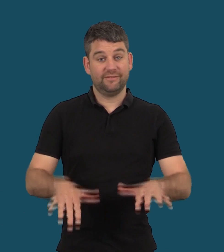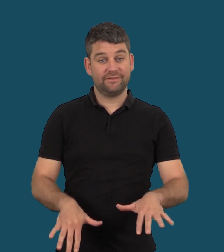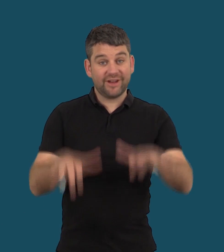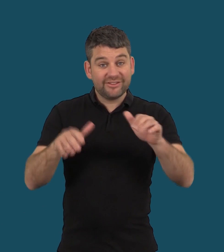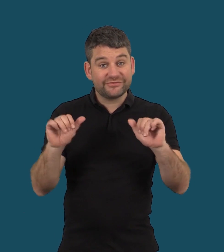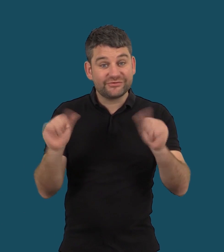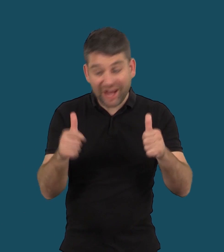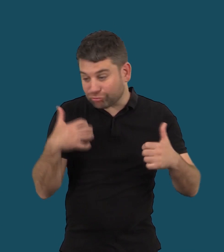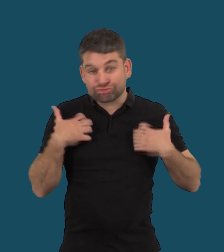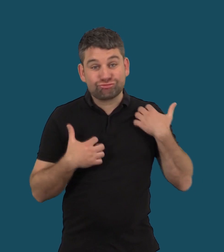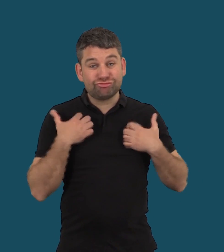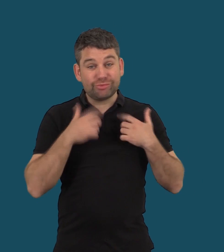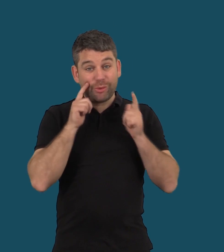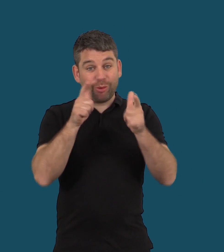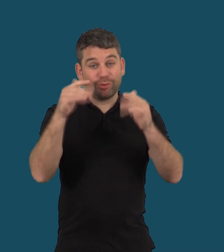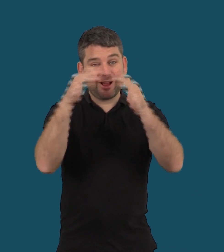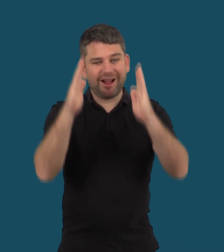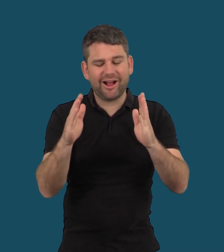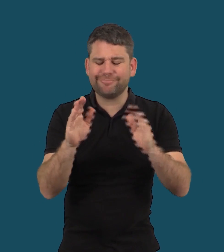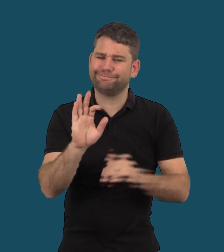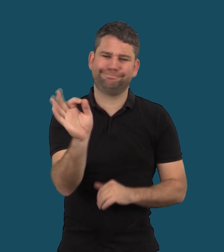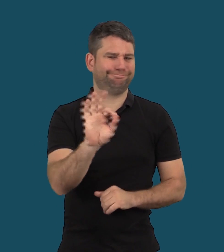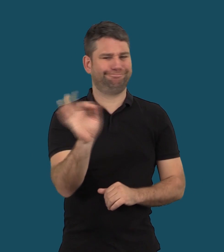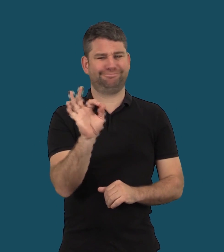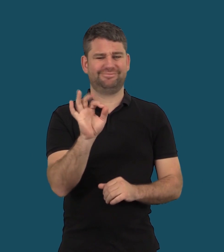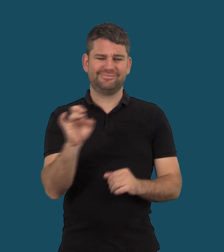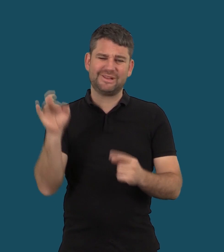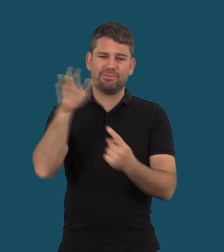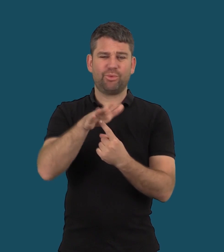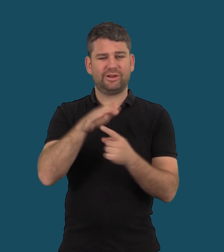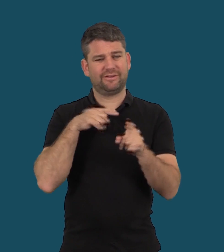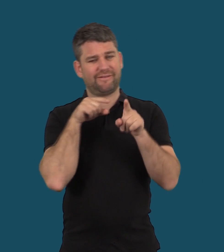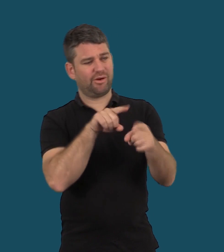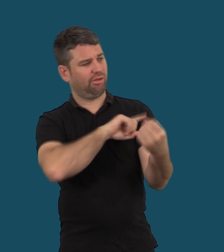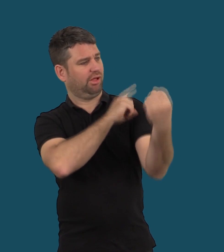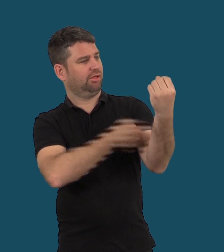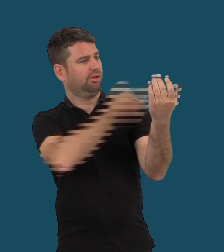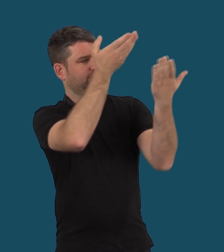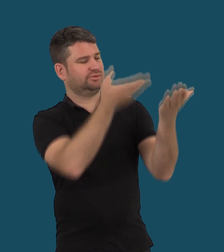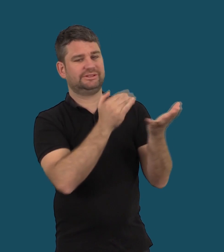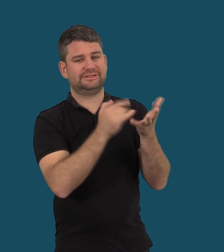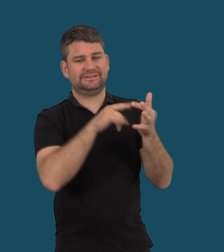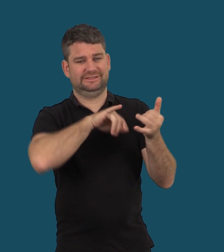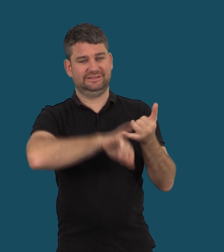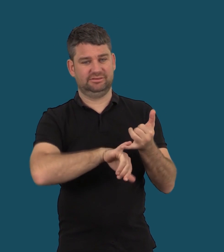Once a flood has ended, you cannot return home immediately. It is important that you follow advice from emergency services personnel.